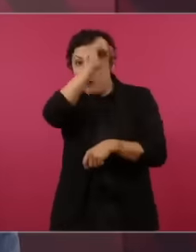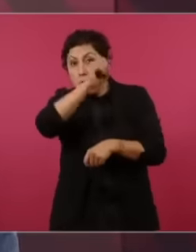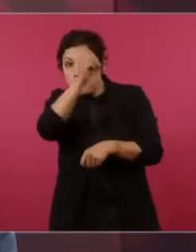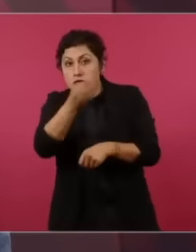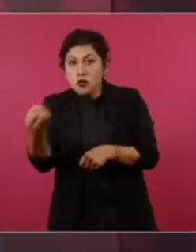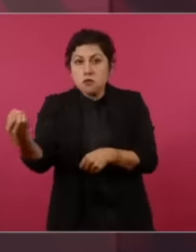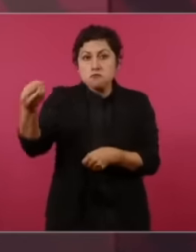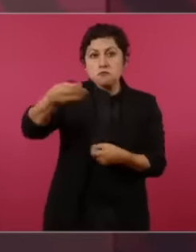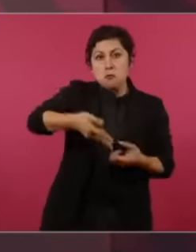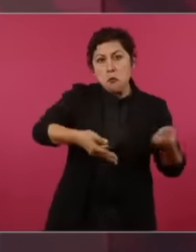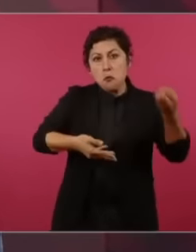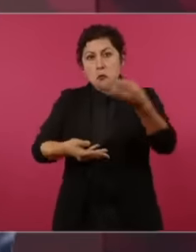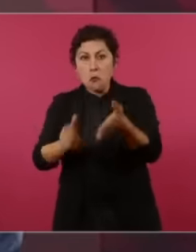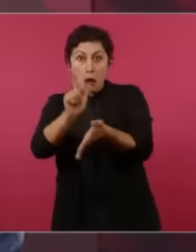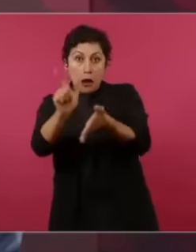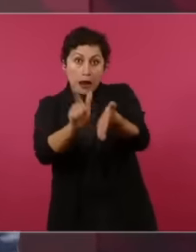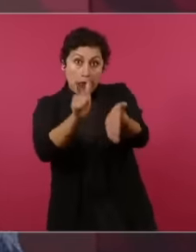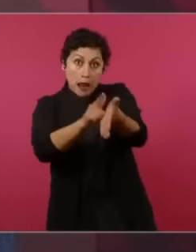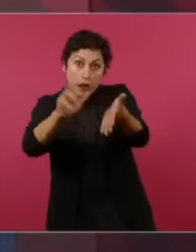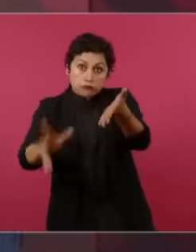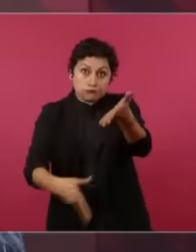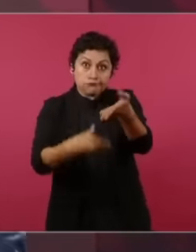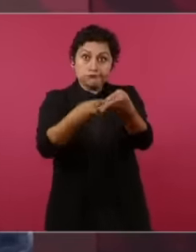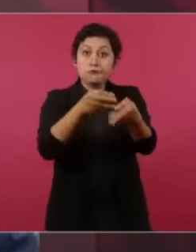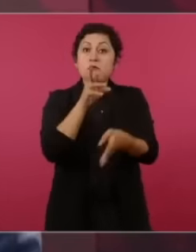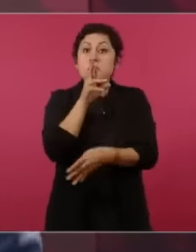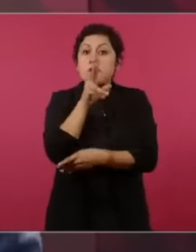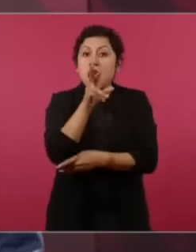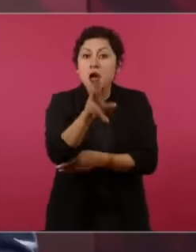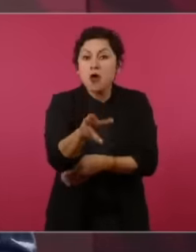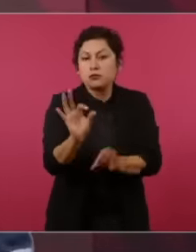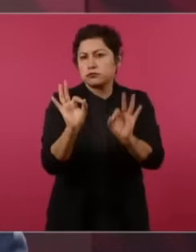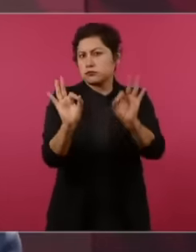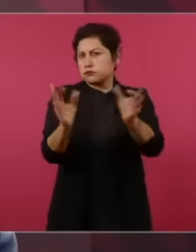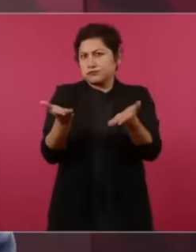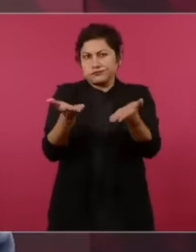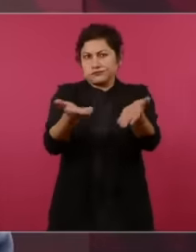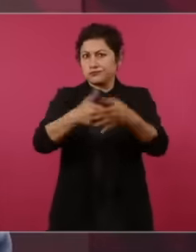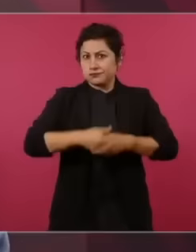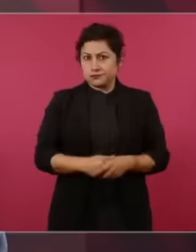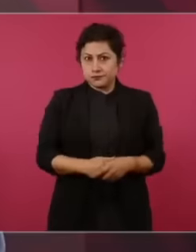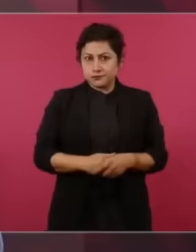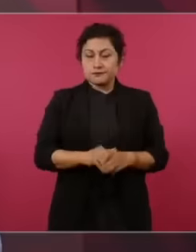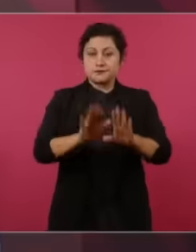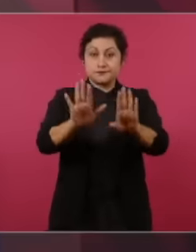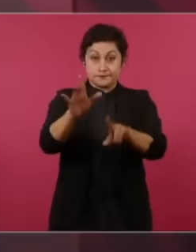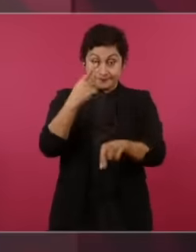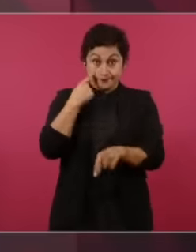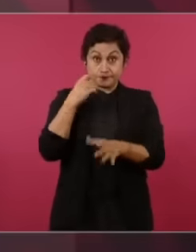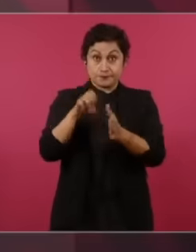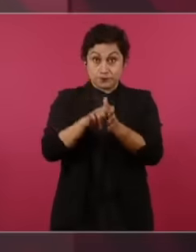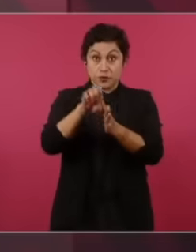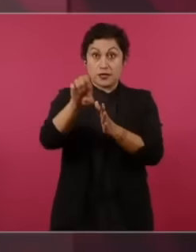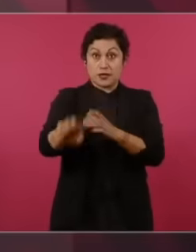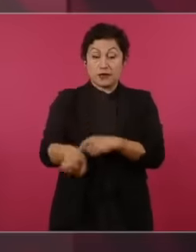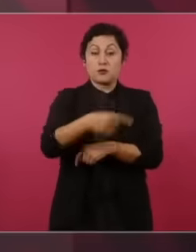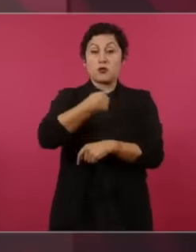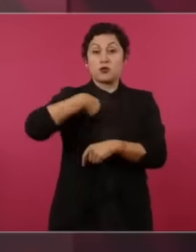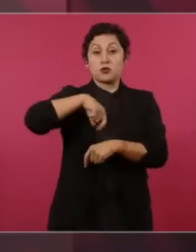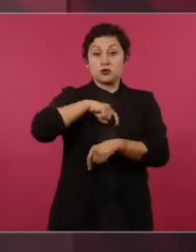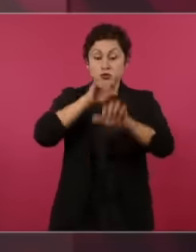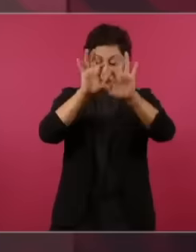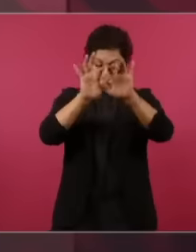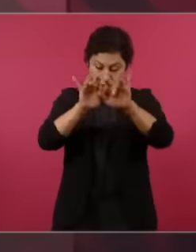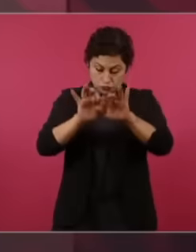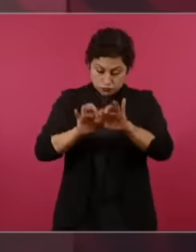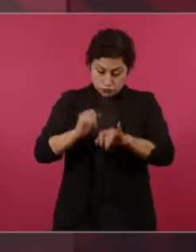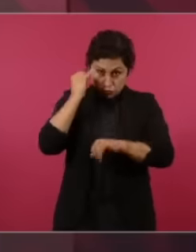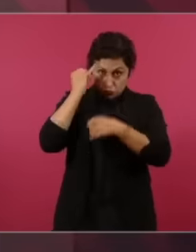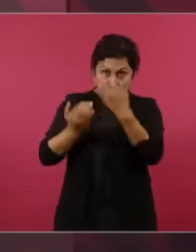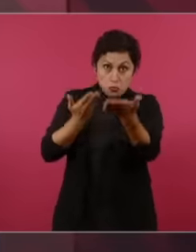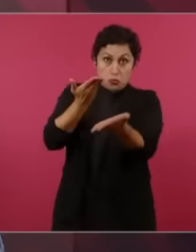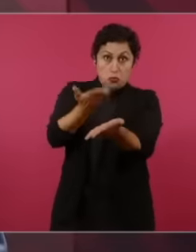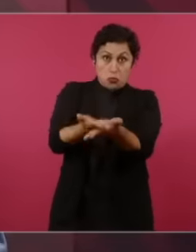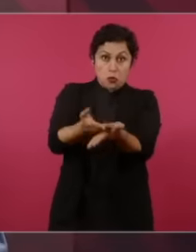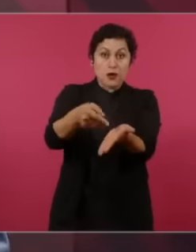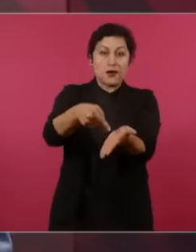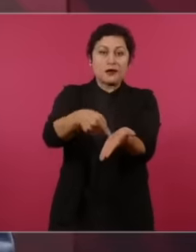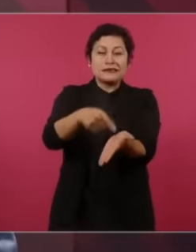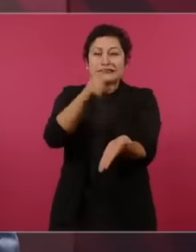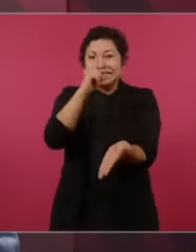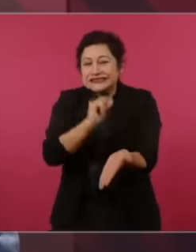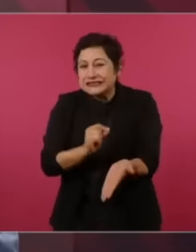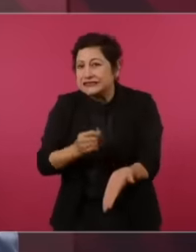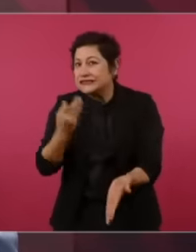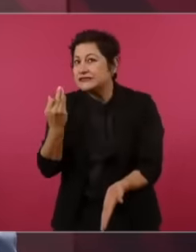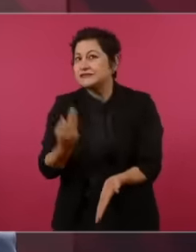then go ahead, for example, we left out the initiative that they have to have 5 years of